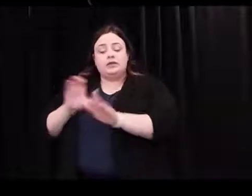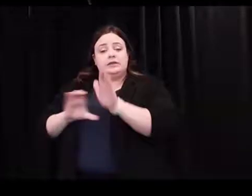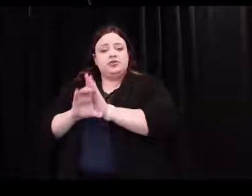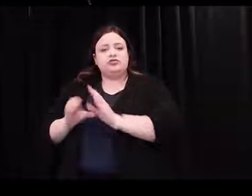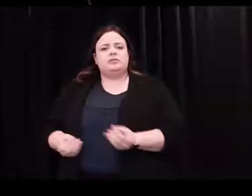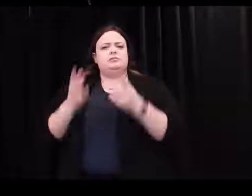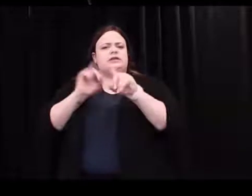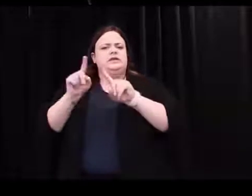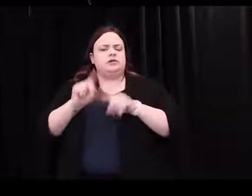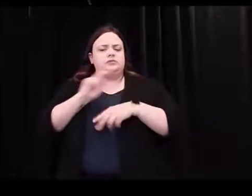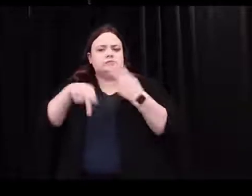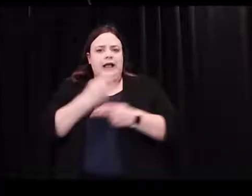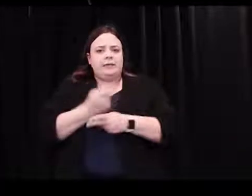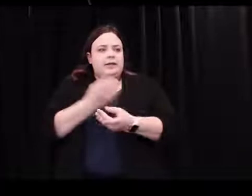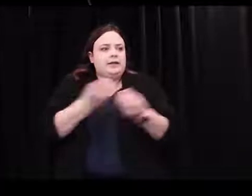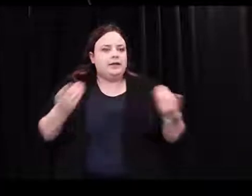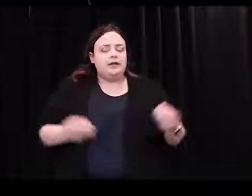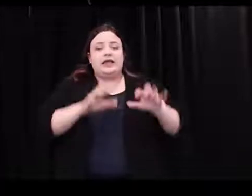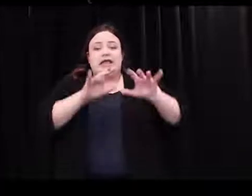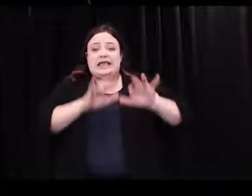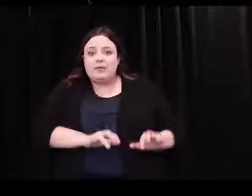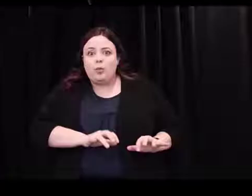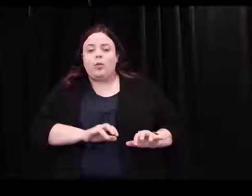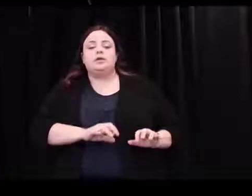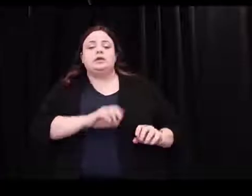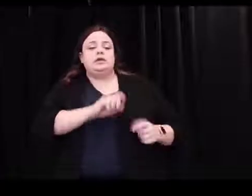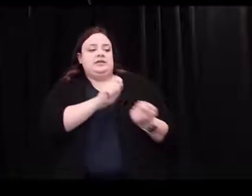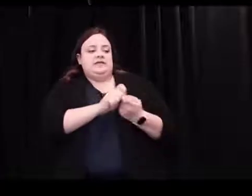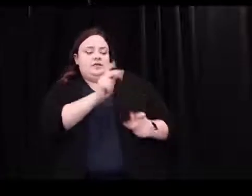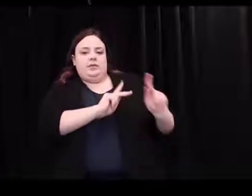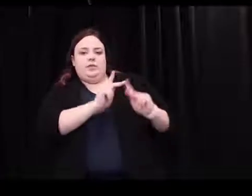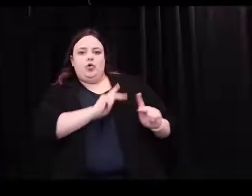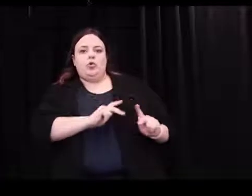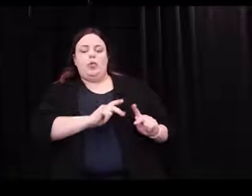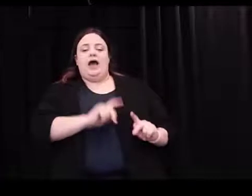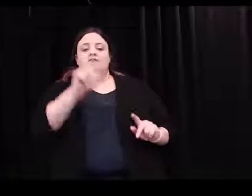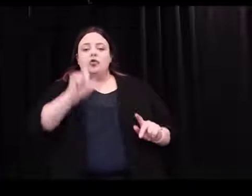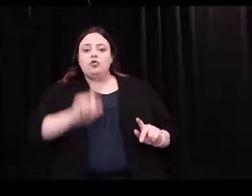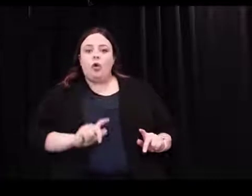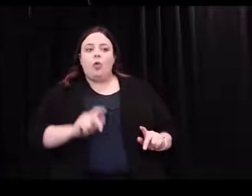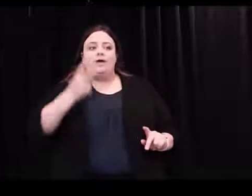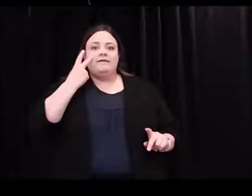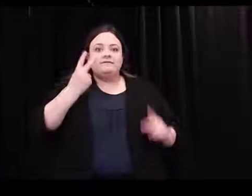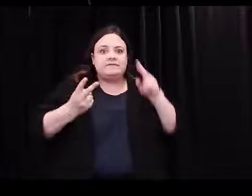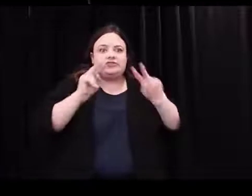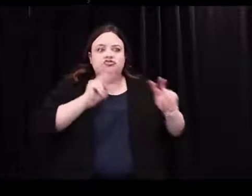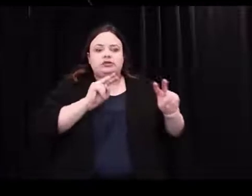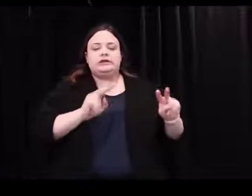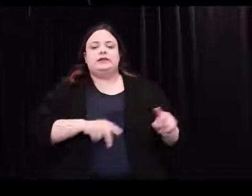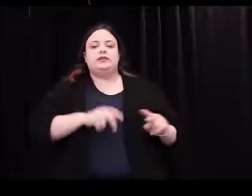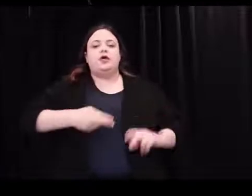devices, input devices, keyboards specifically for people who are low vision. They are high contrast,